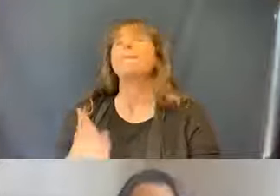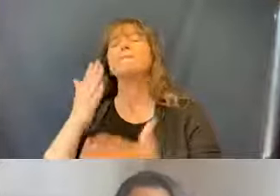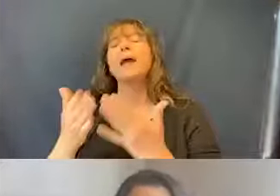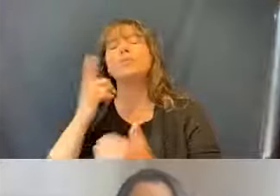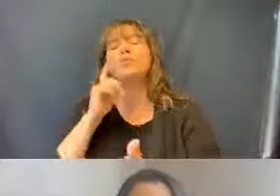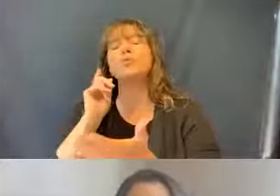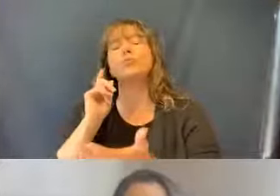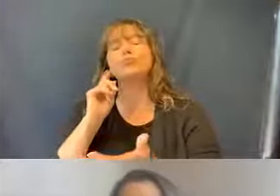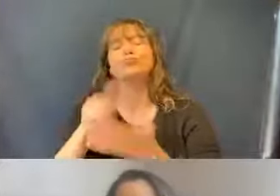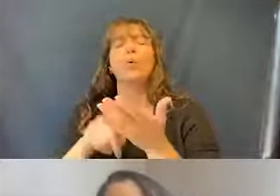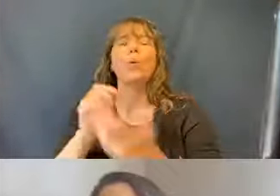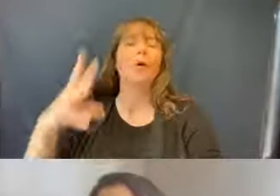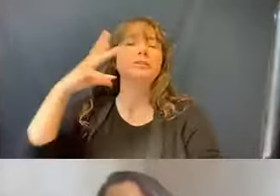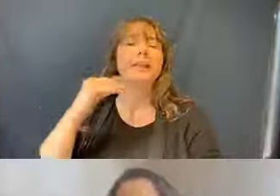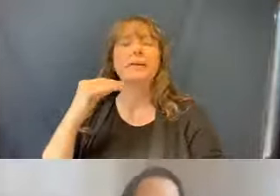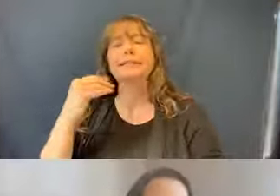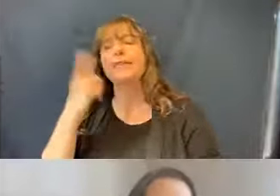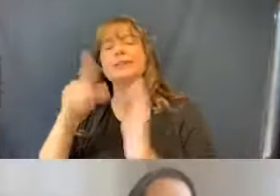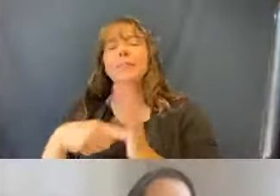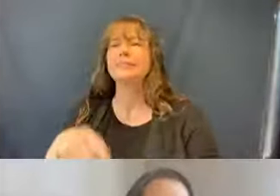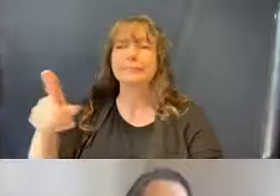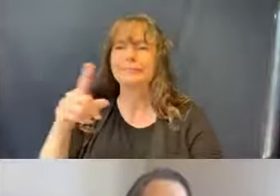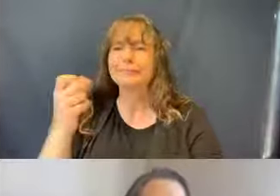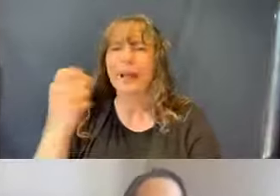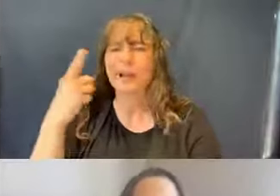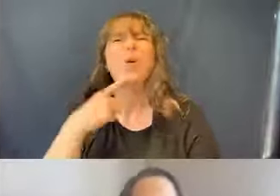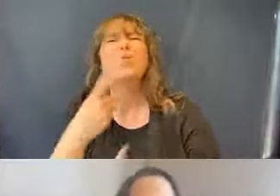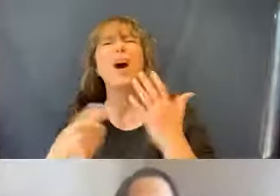somebody doesn't hear something, so they say "what" or "will you please repeat that?"